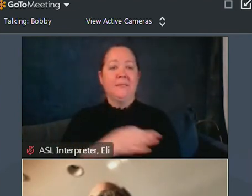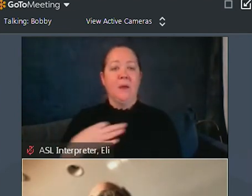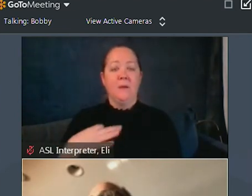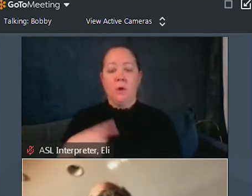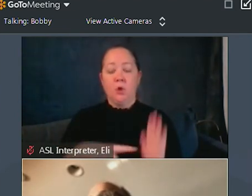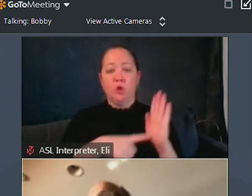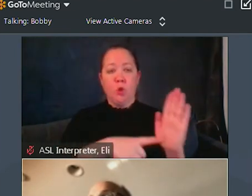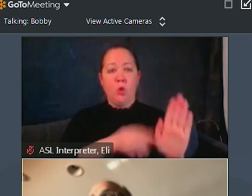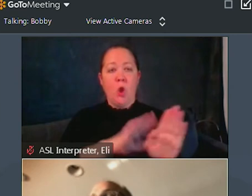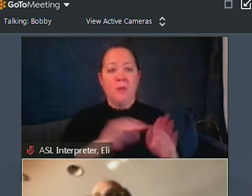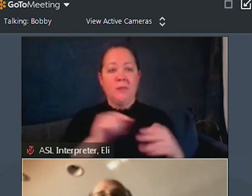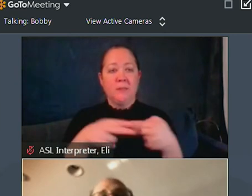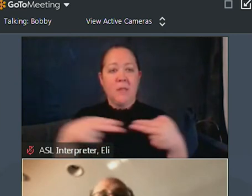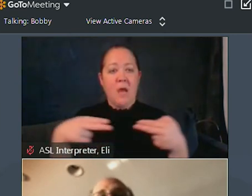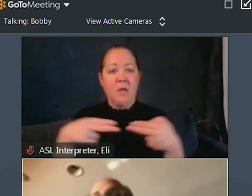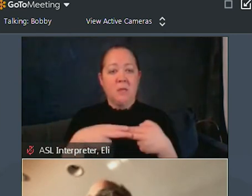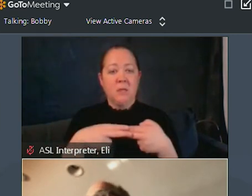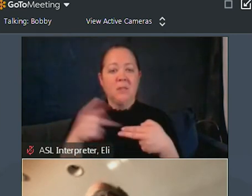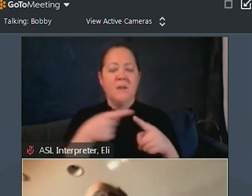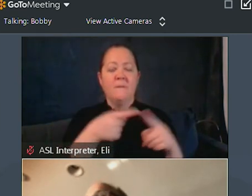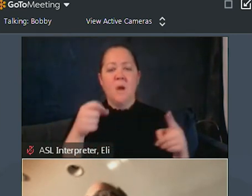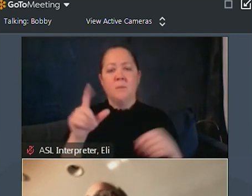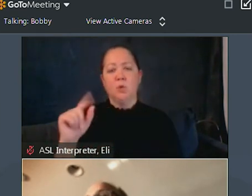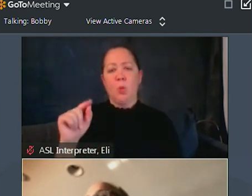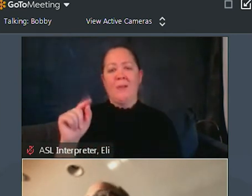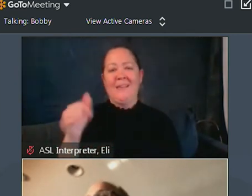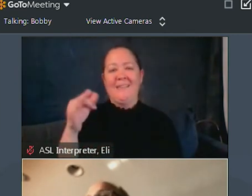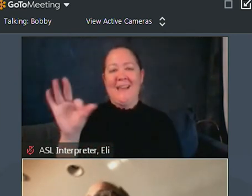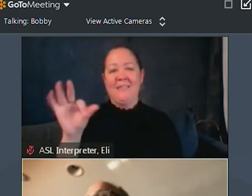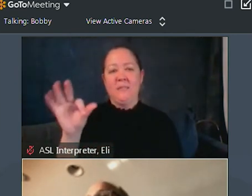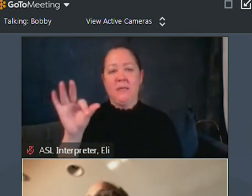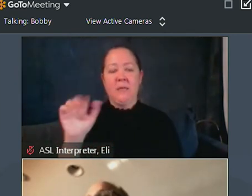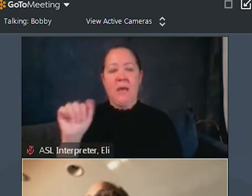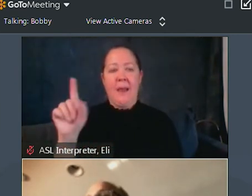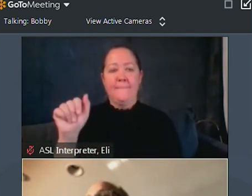And just to this is from the 2019 administrative review. It just to quickly summarize,